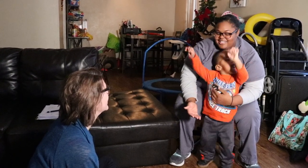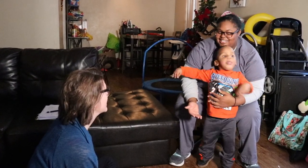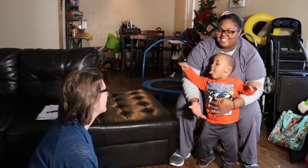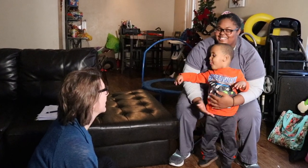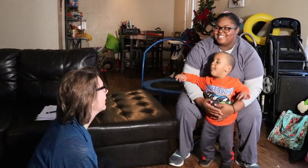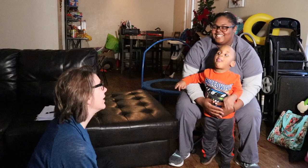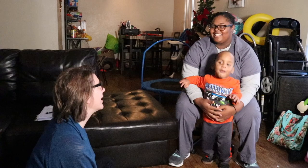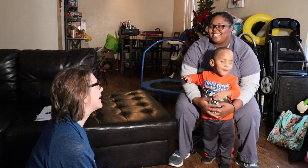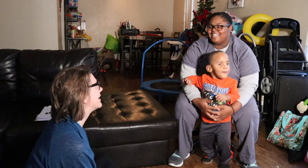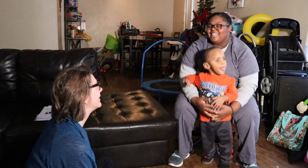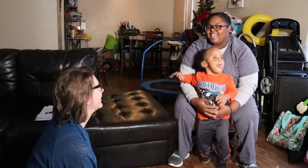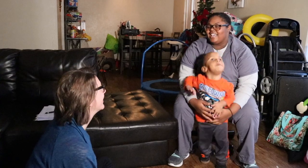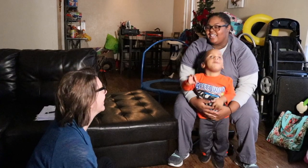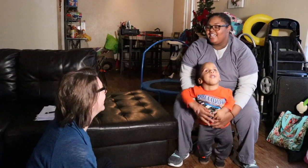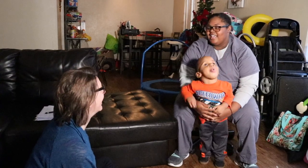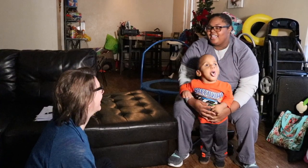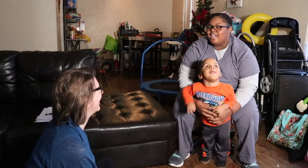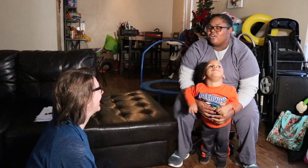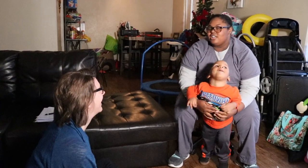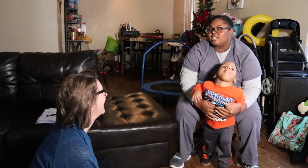Instead of like "uhhhhh!"